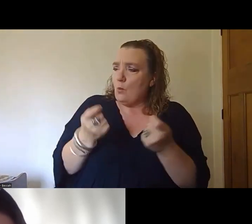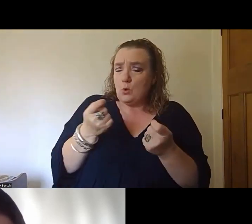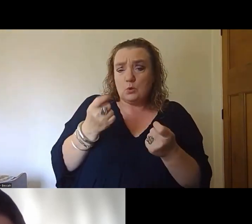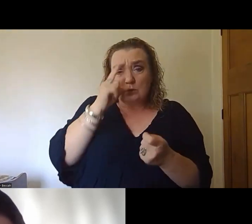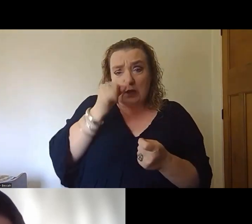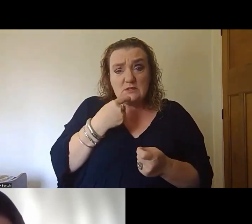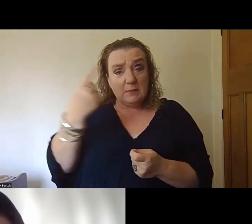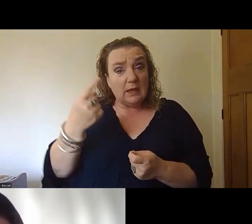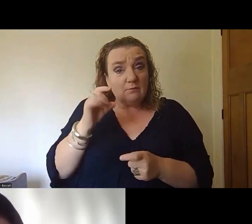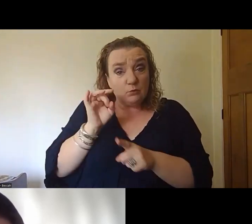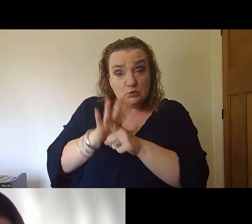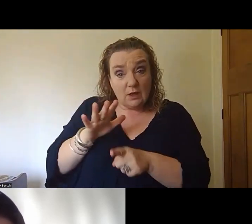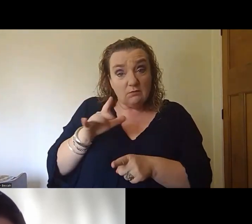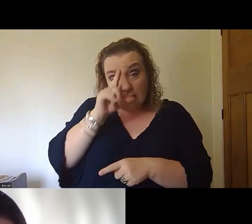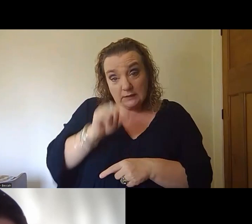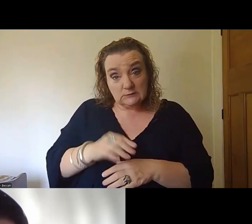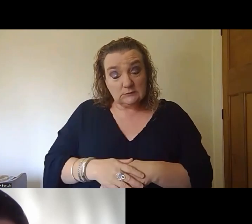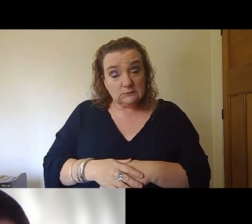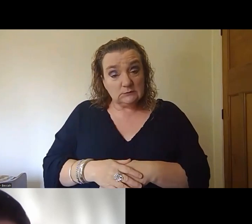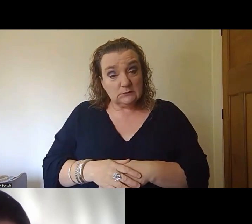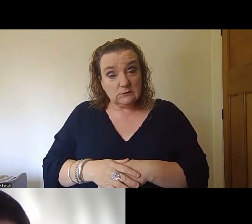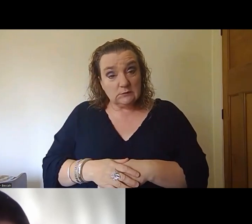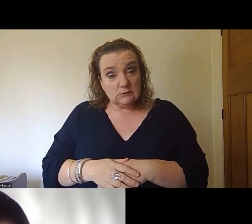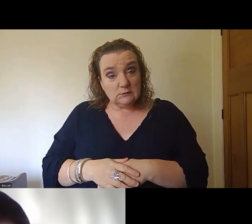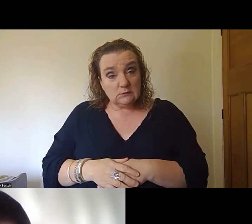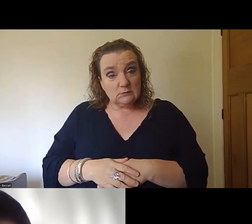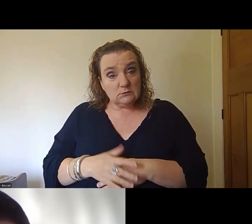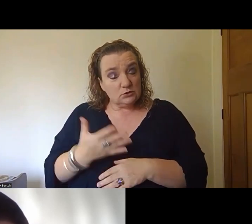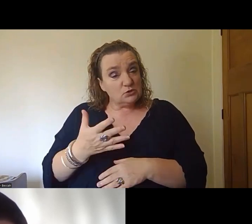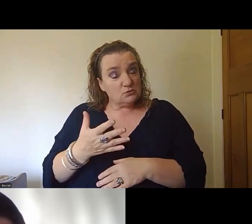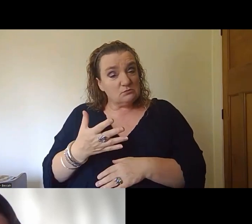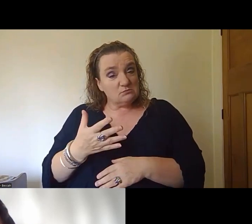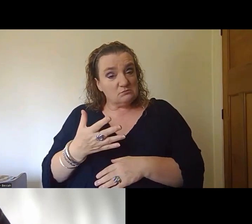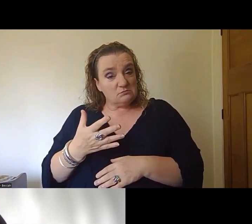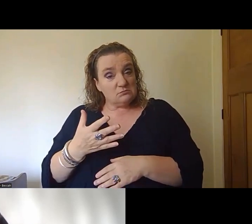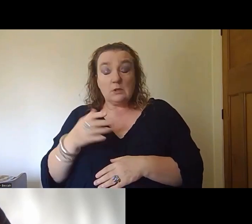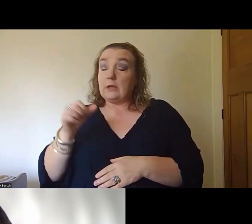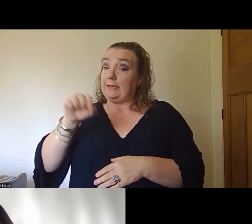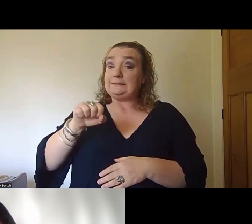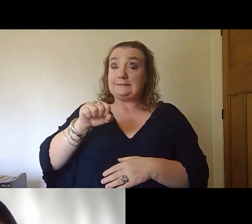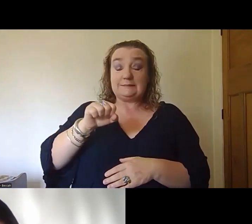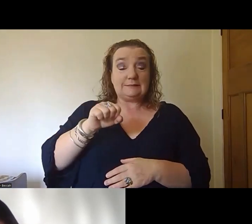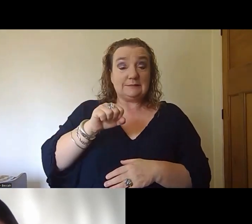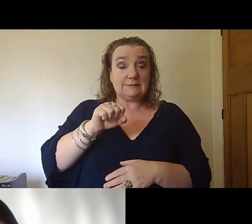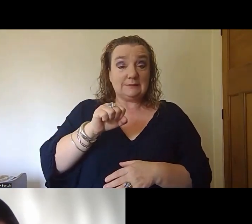or better for you? Was there space created for you? Yeah, definitely, I think even